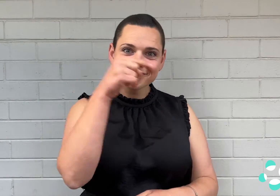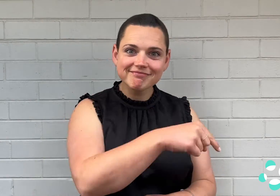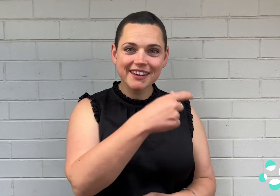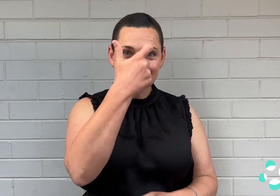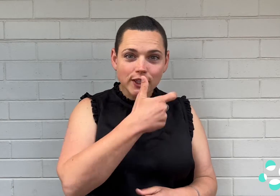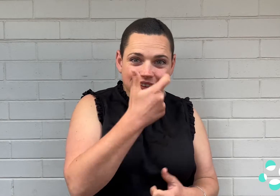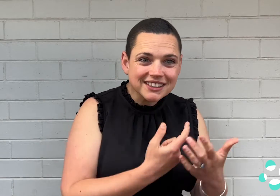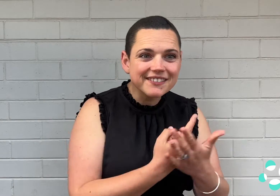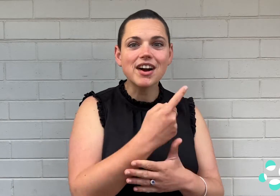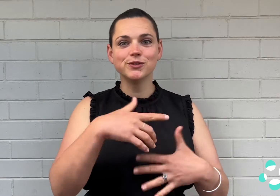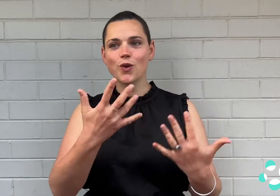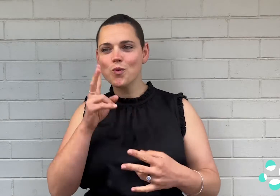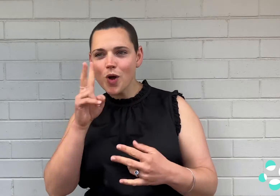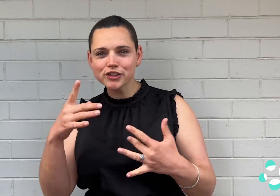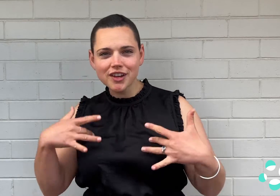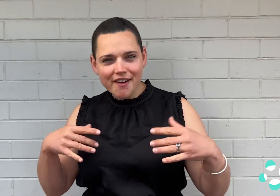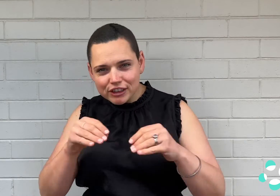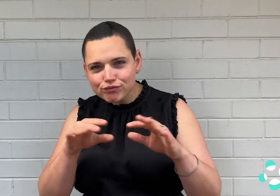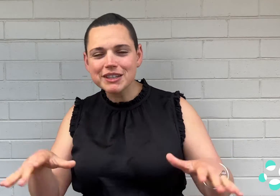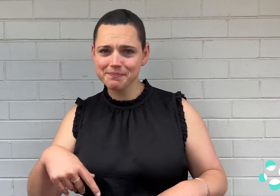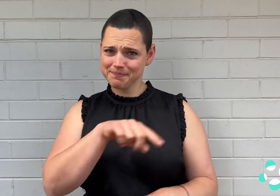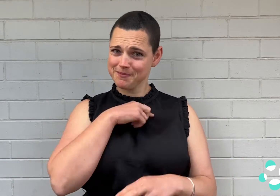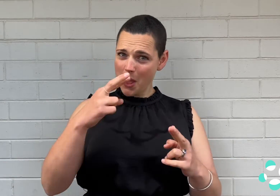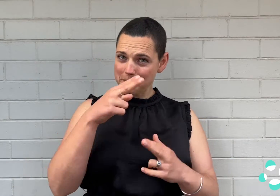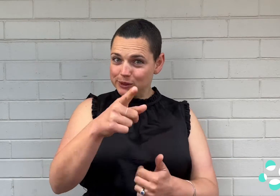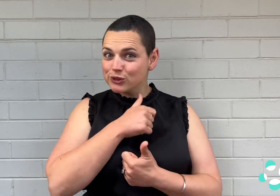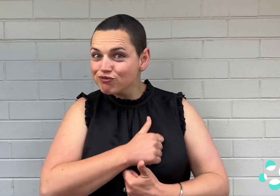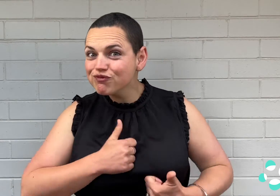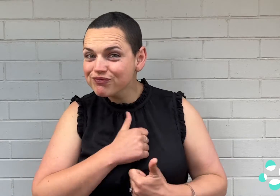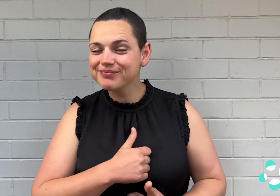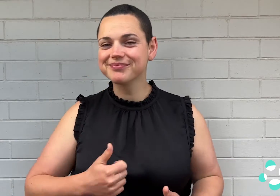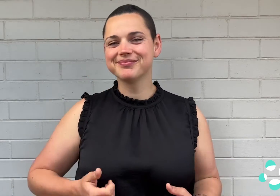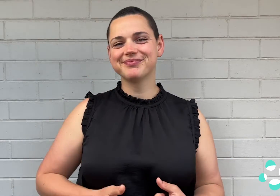Attending the face to face events or watching via livestream and I hope you enjoyed the proceedings.